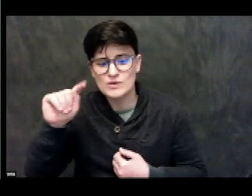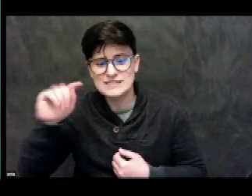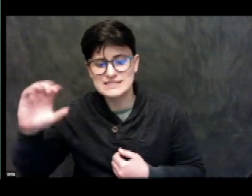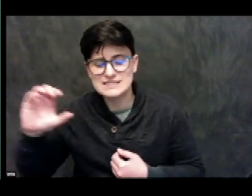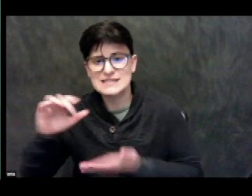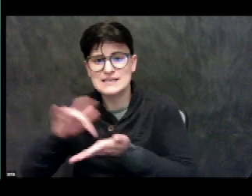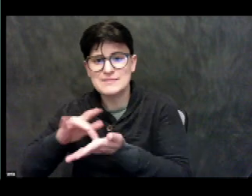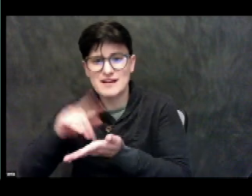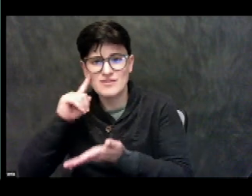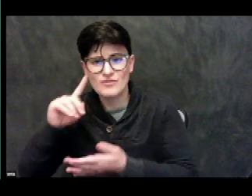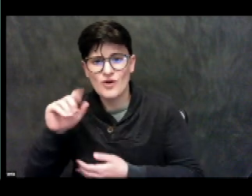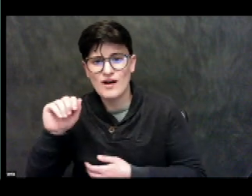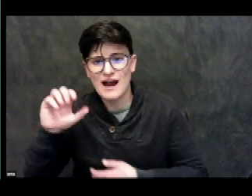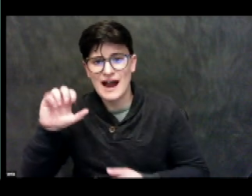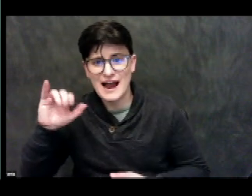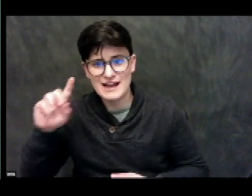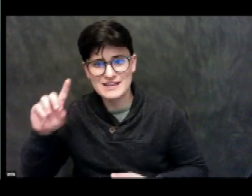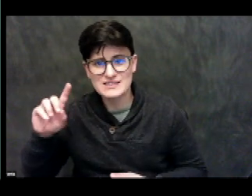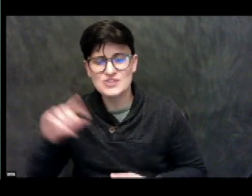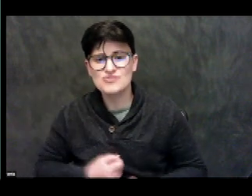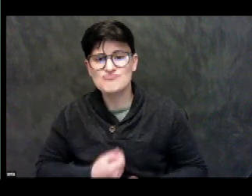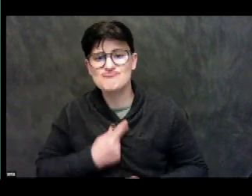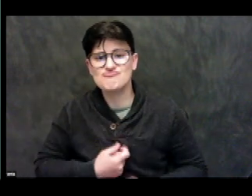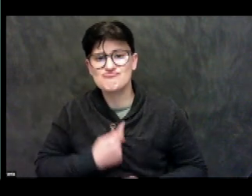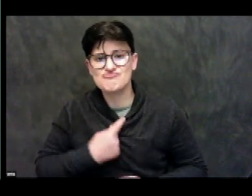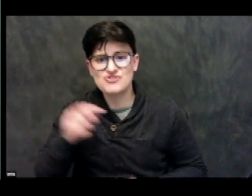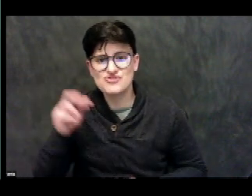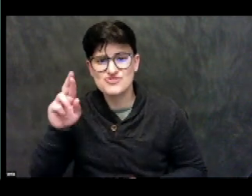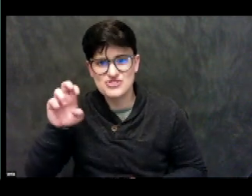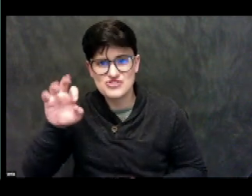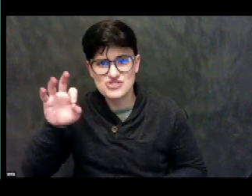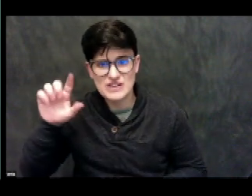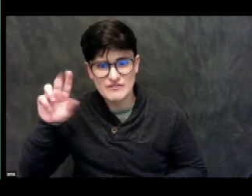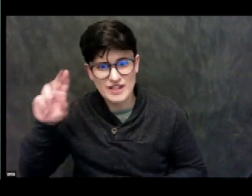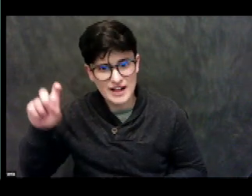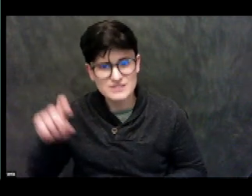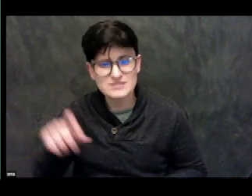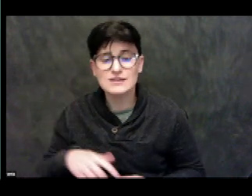So yeah. But other than those things,